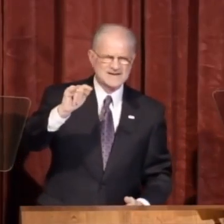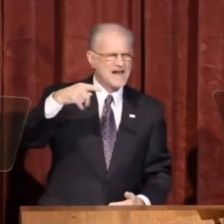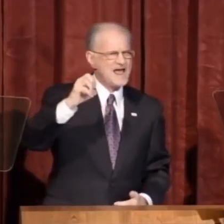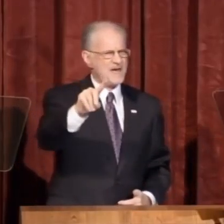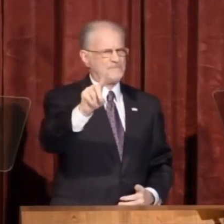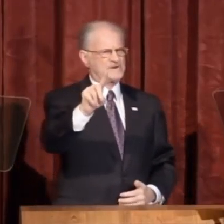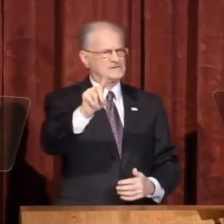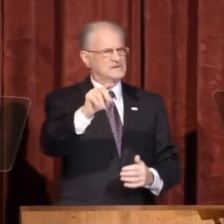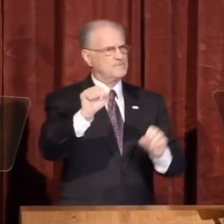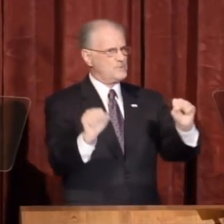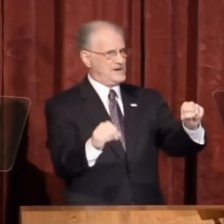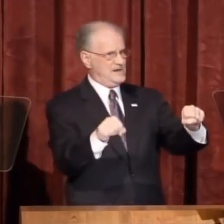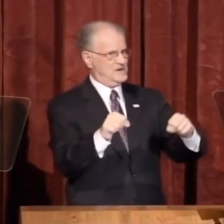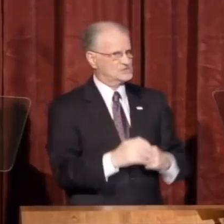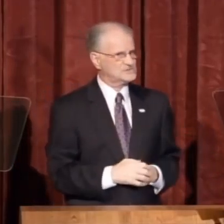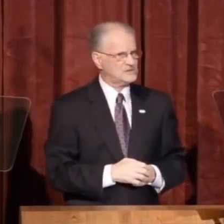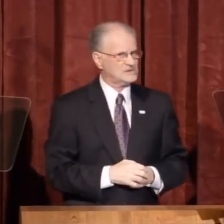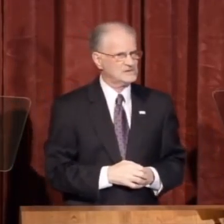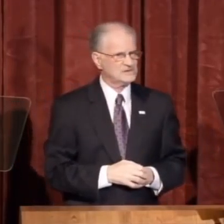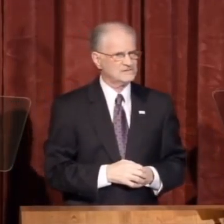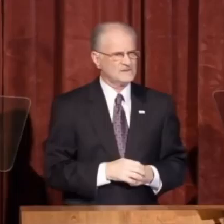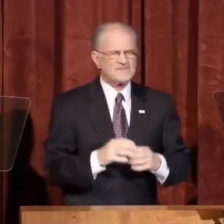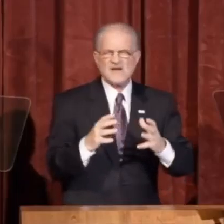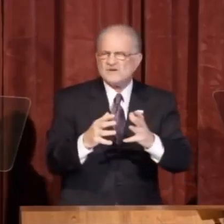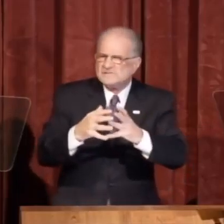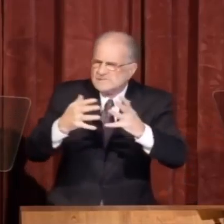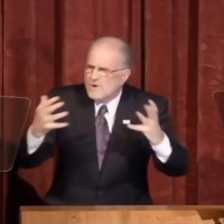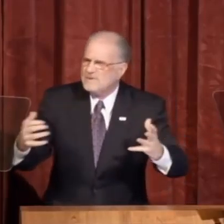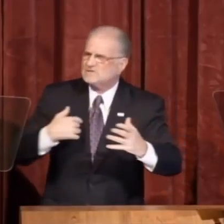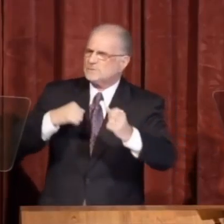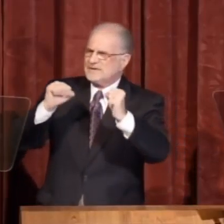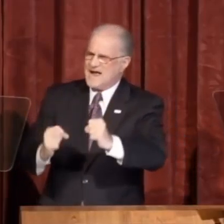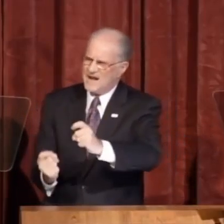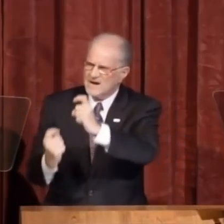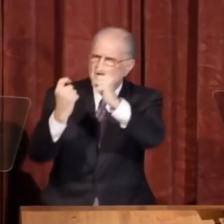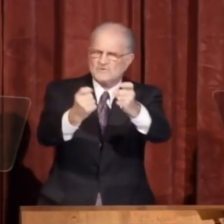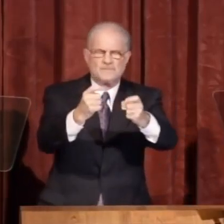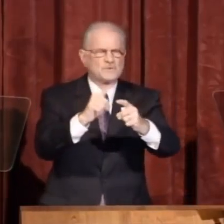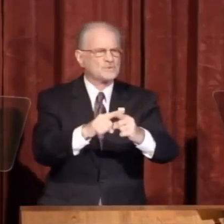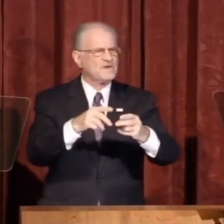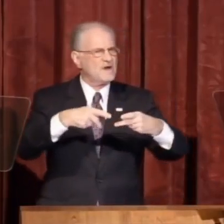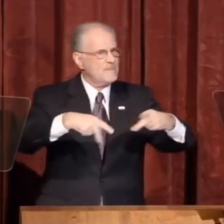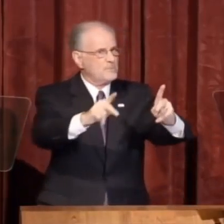and two are being researched.